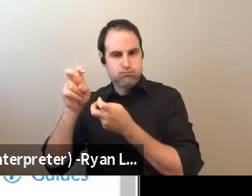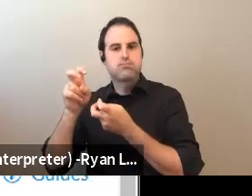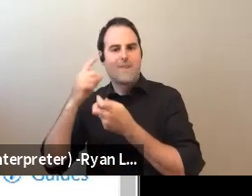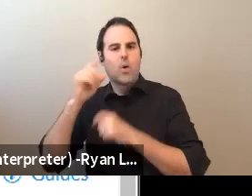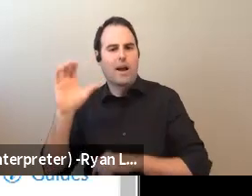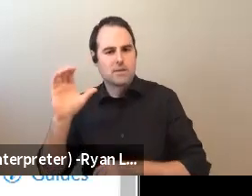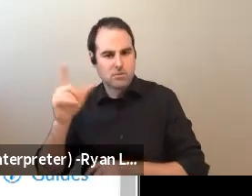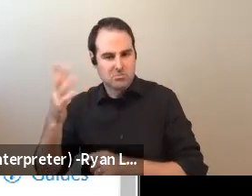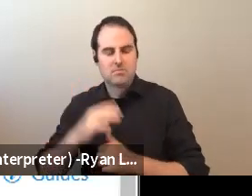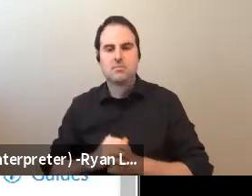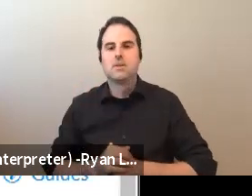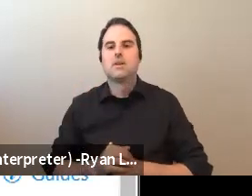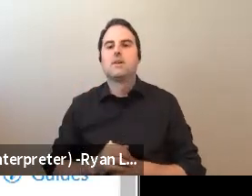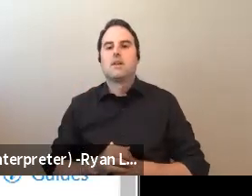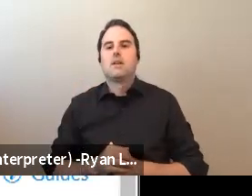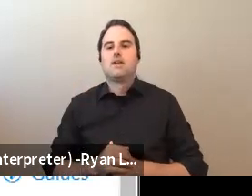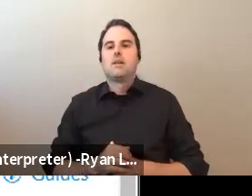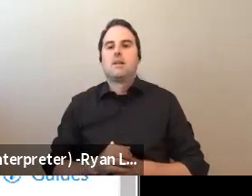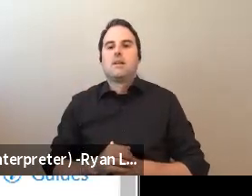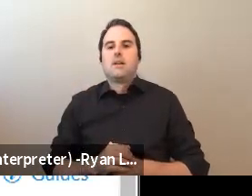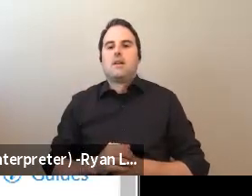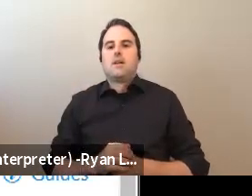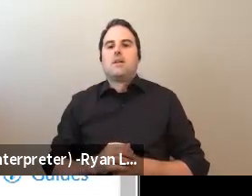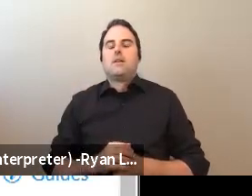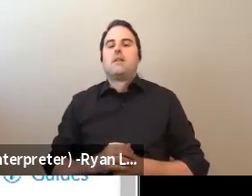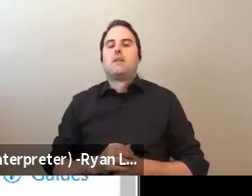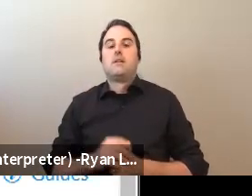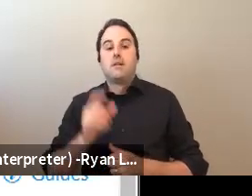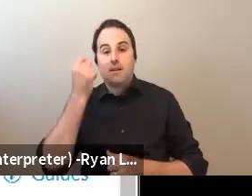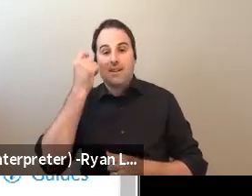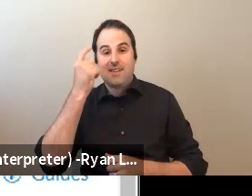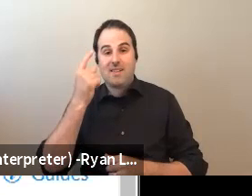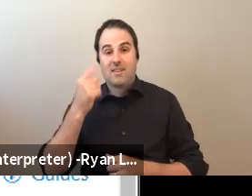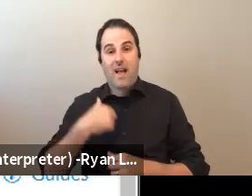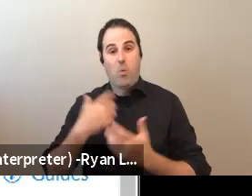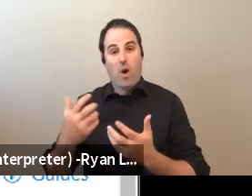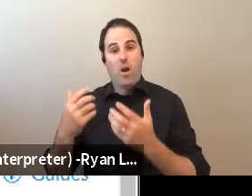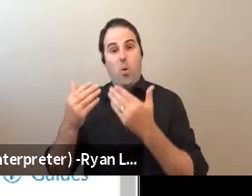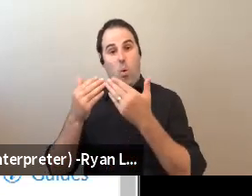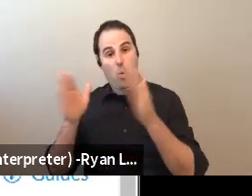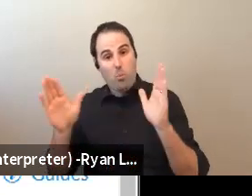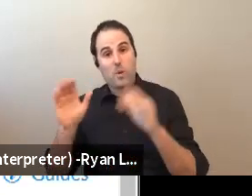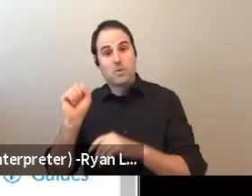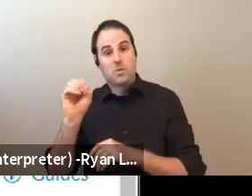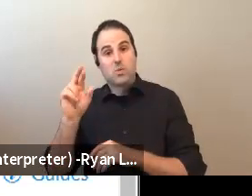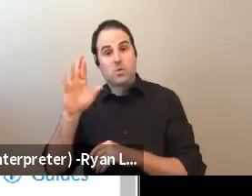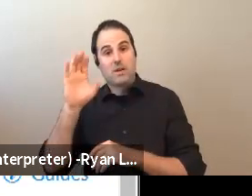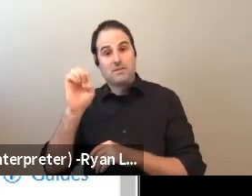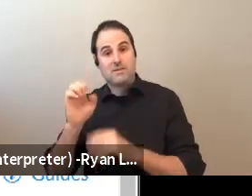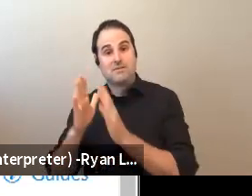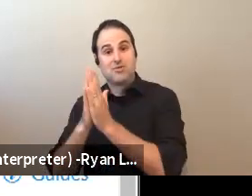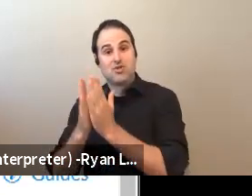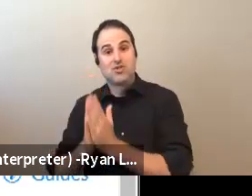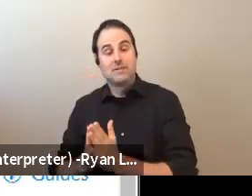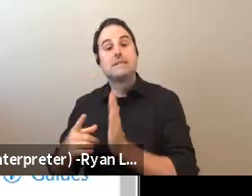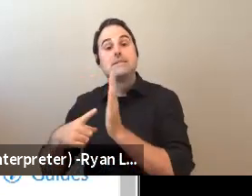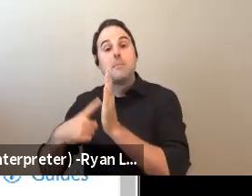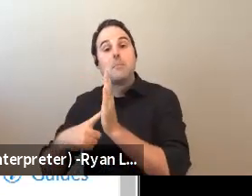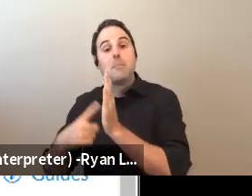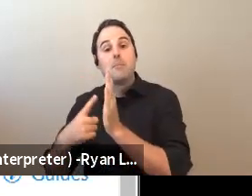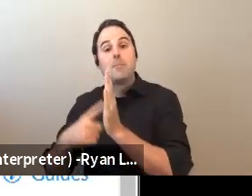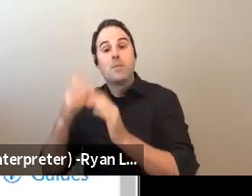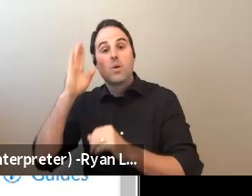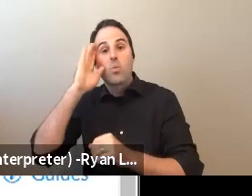Jenifer Schwartz Casey: Well what when I'm searching for open source books. Sometimes it will bring me the other universities that have created like lumens open source.